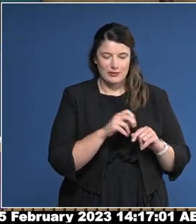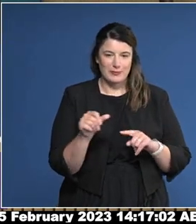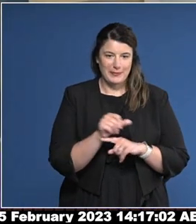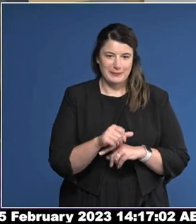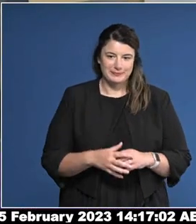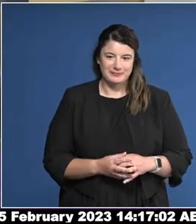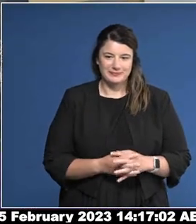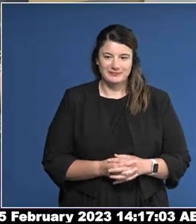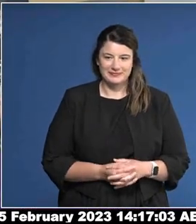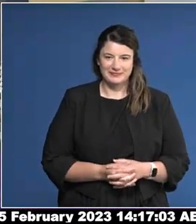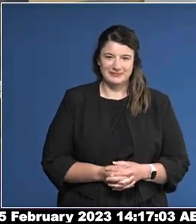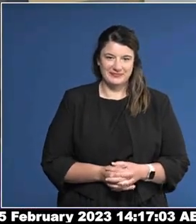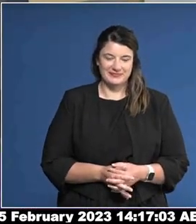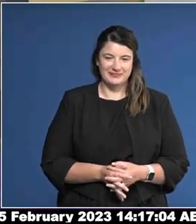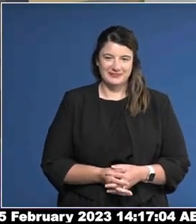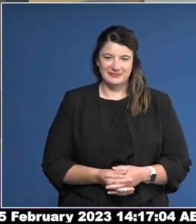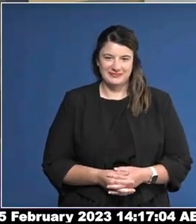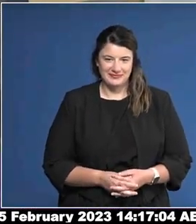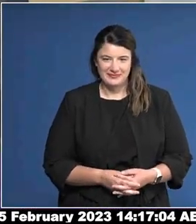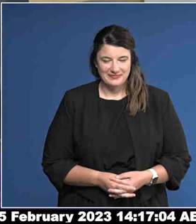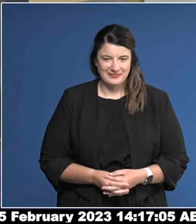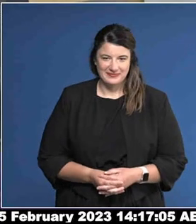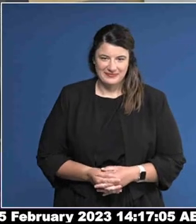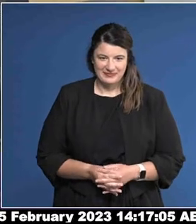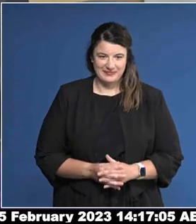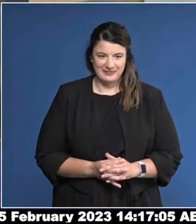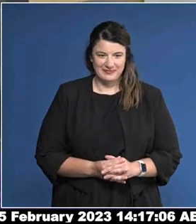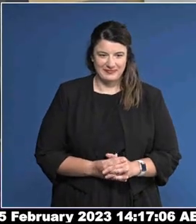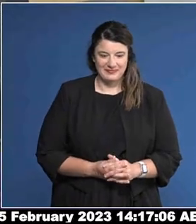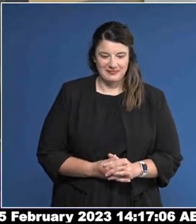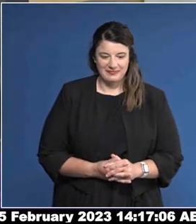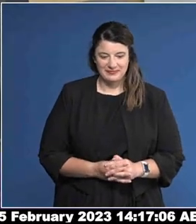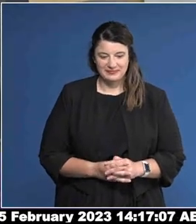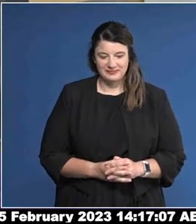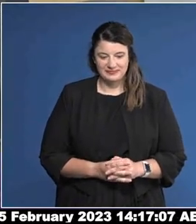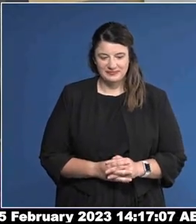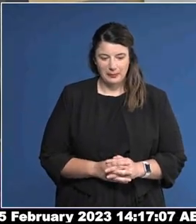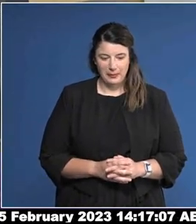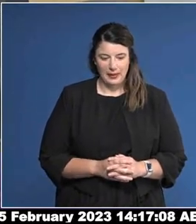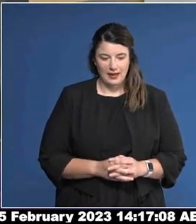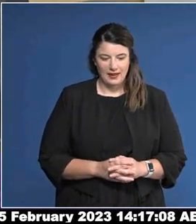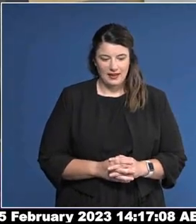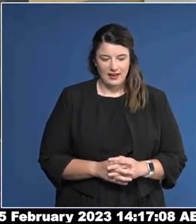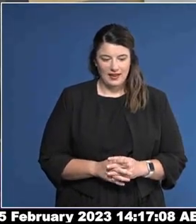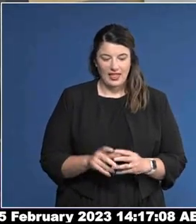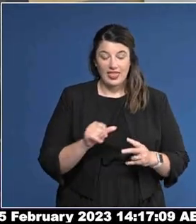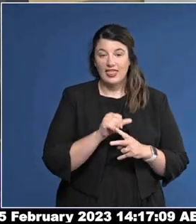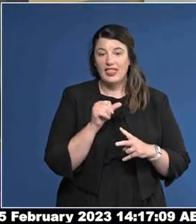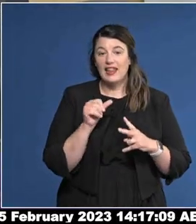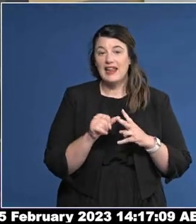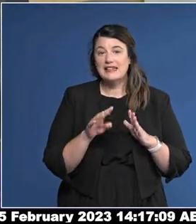Commissioners, the next panel will address the issue of risk in the context of corporate